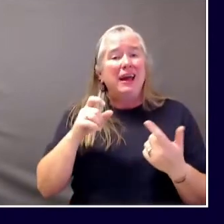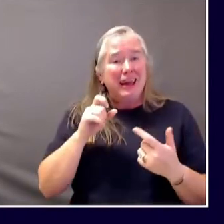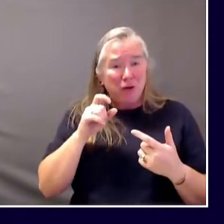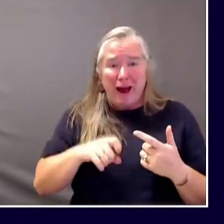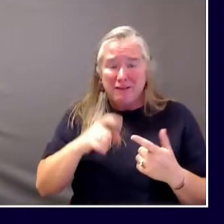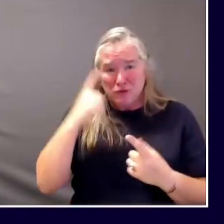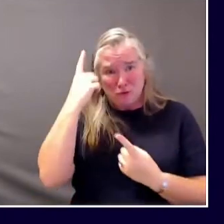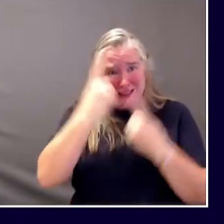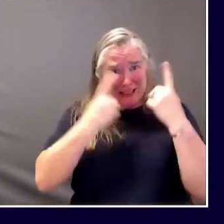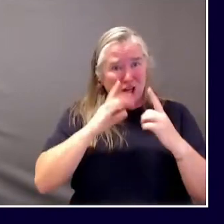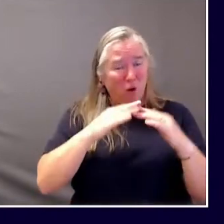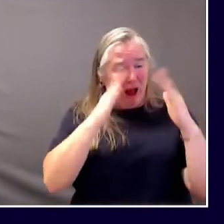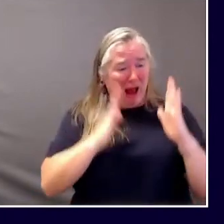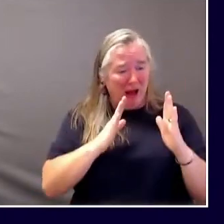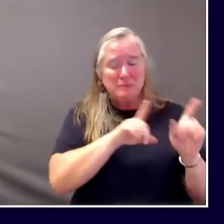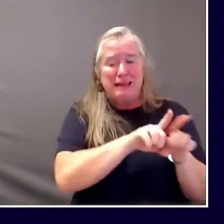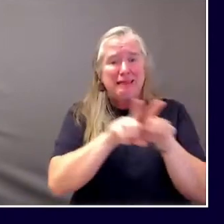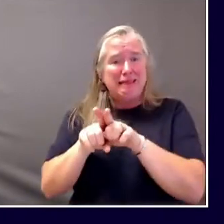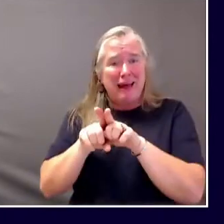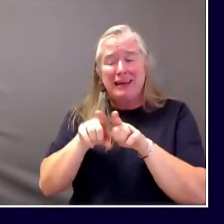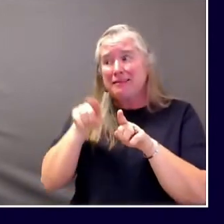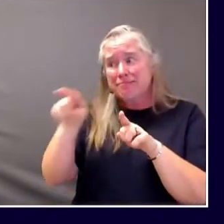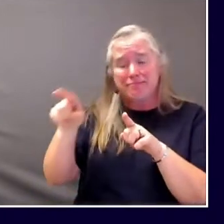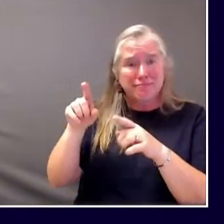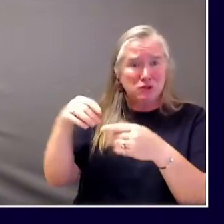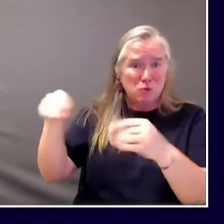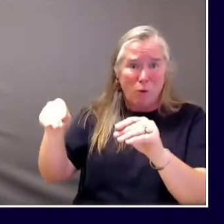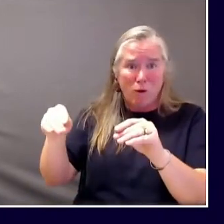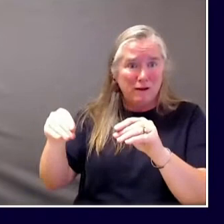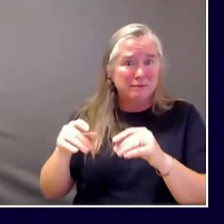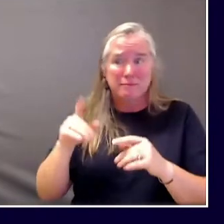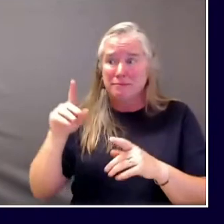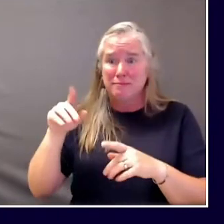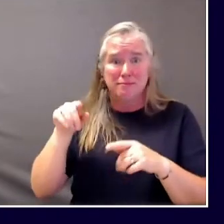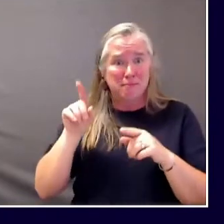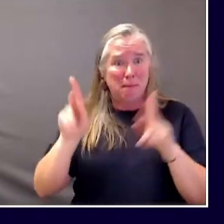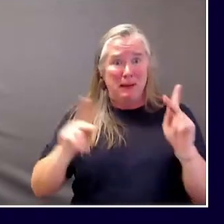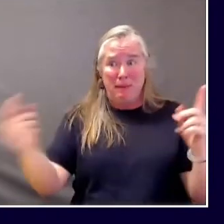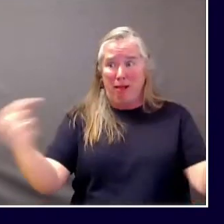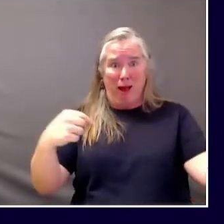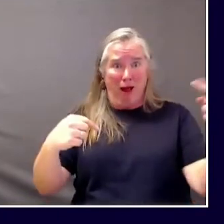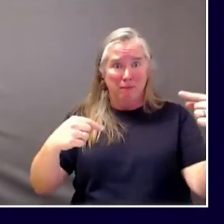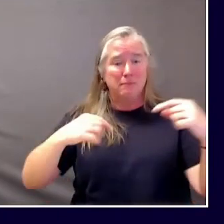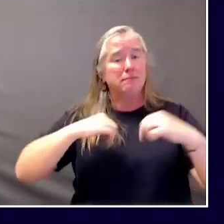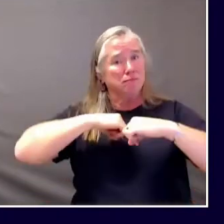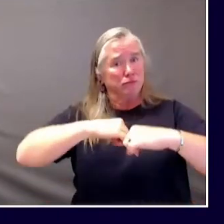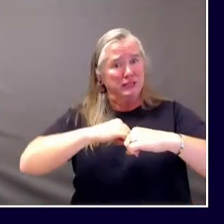to help so it sorry you're